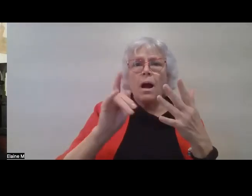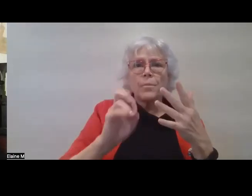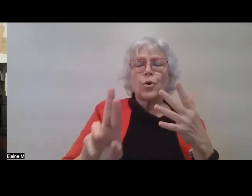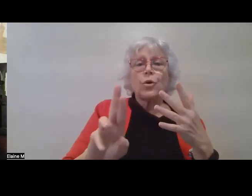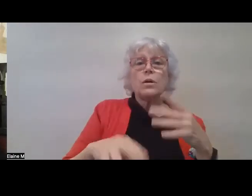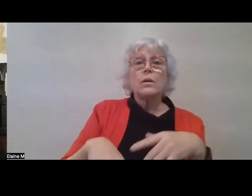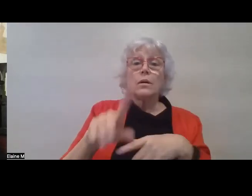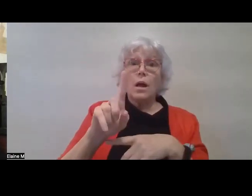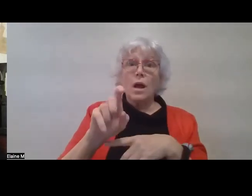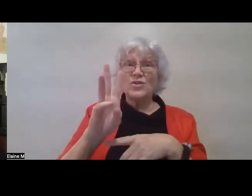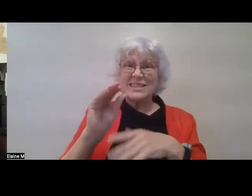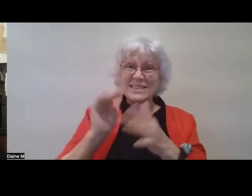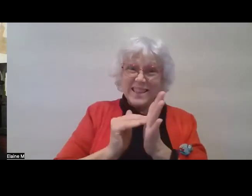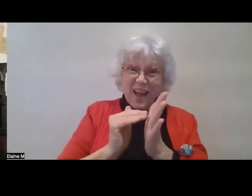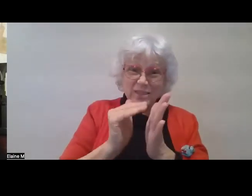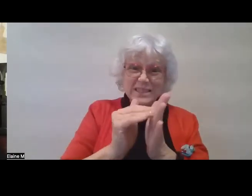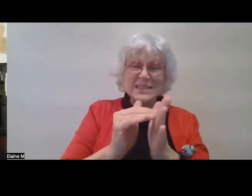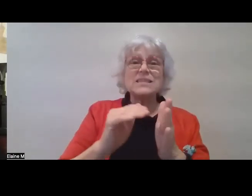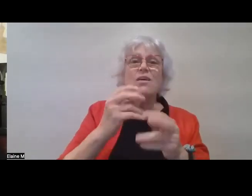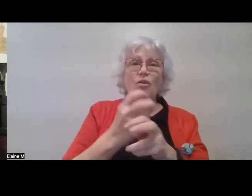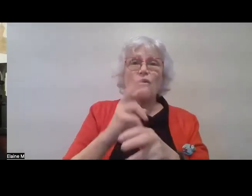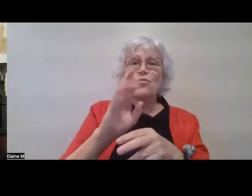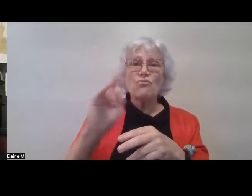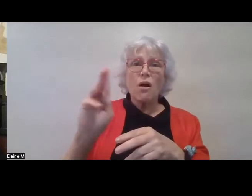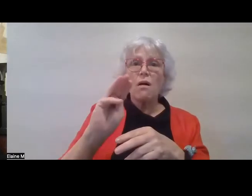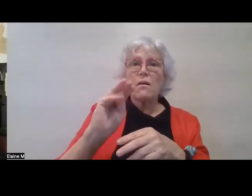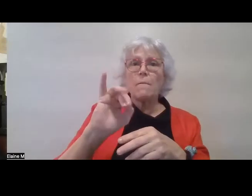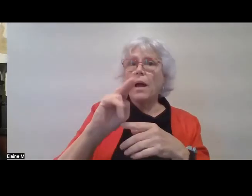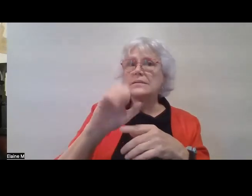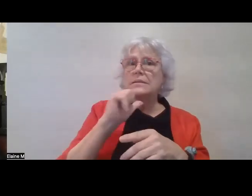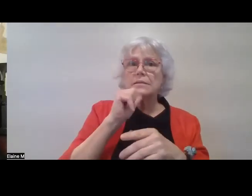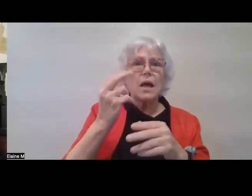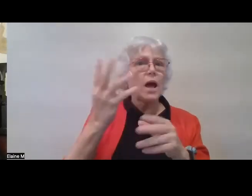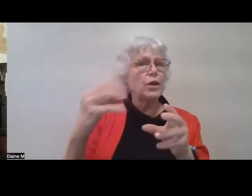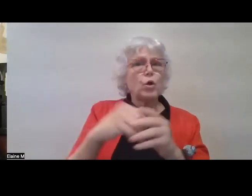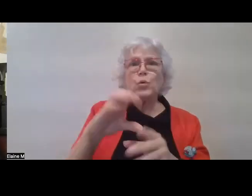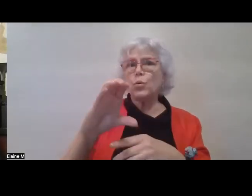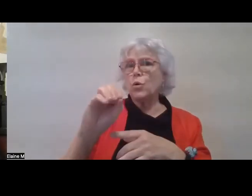abandoned Hard Rock mines, does not include coal mines, which are also a type of Hard Rock.